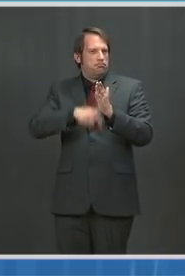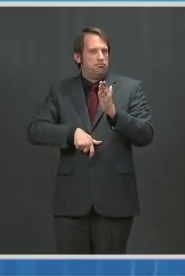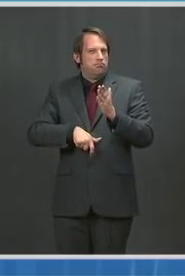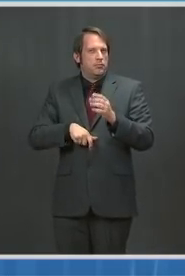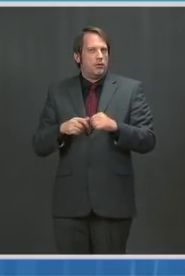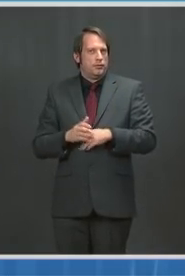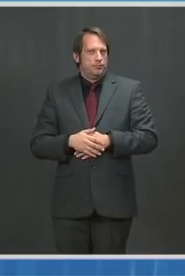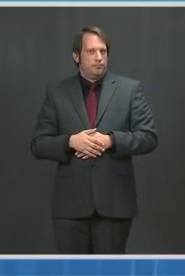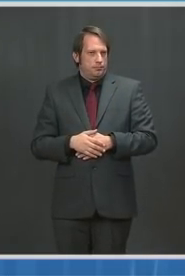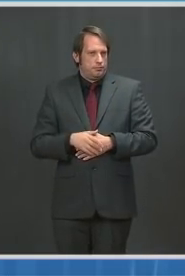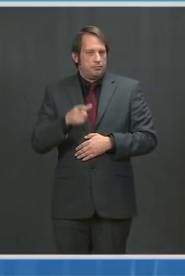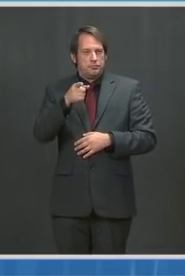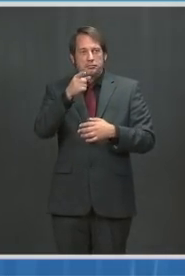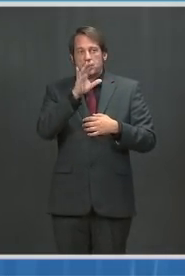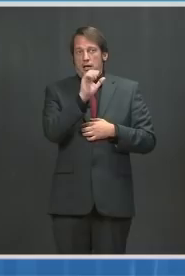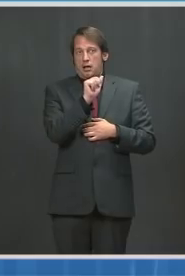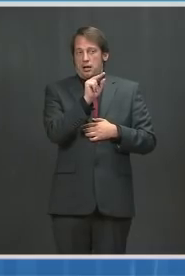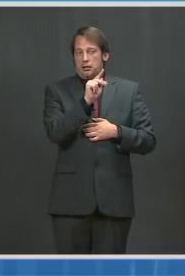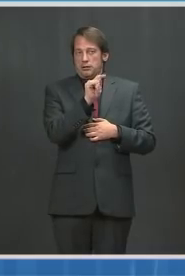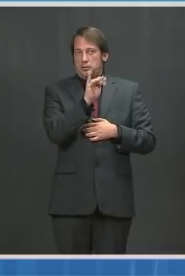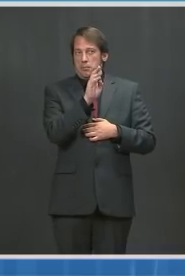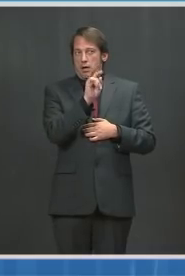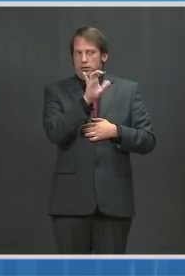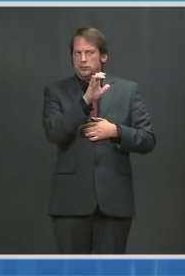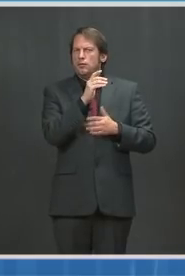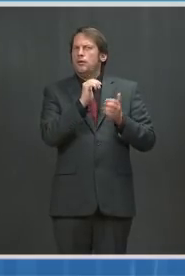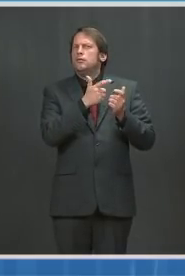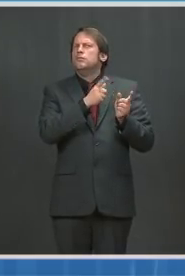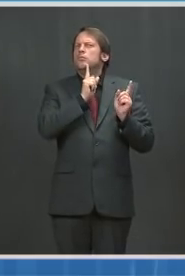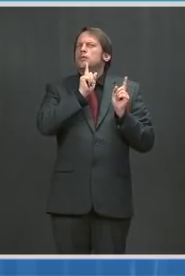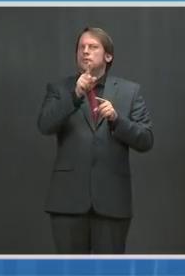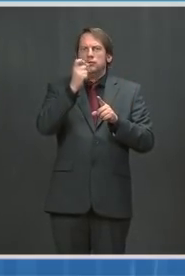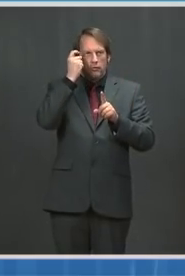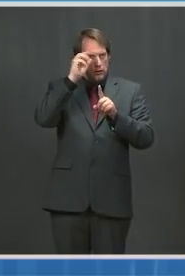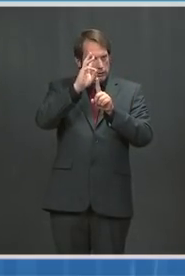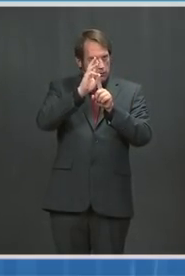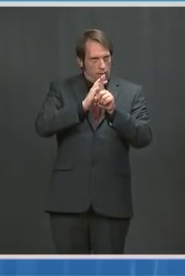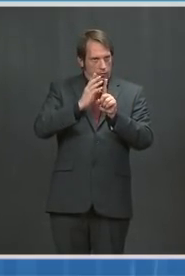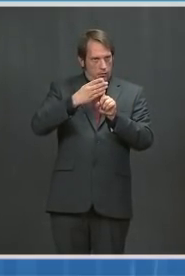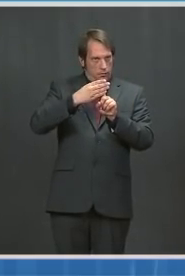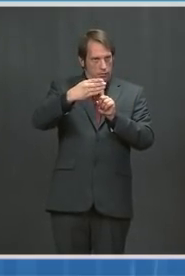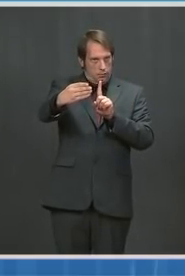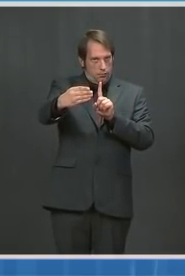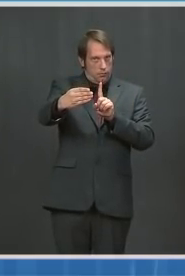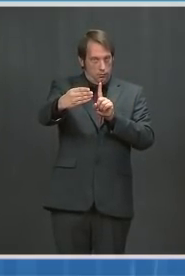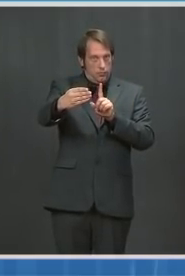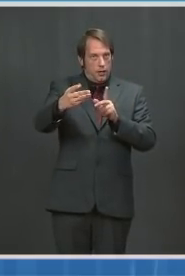following the Moderna vaccine. But there's every reason to believe that similar results